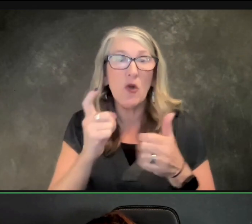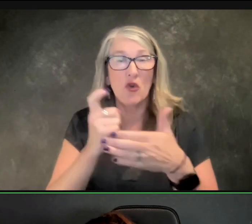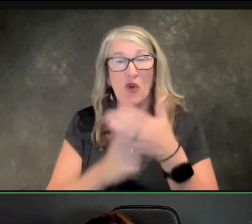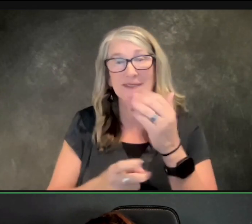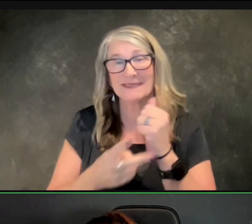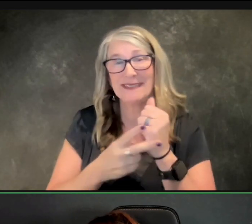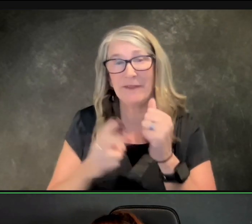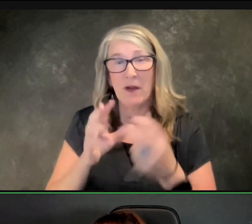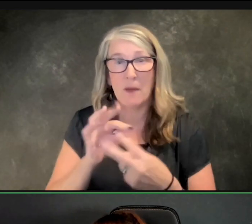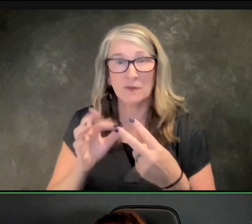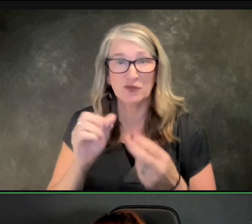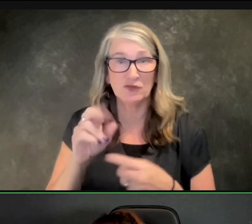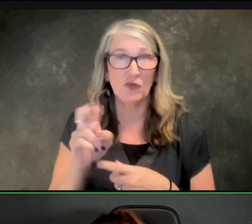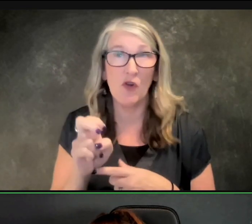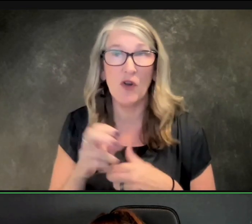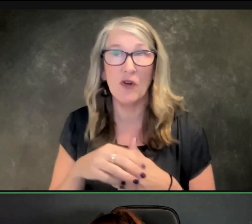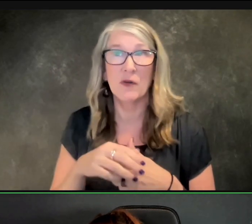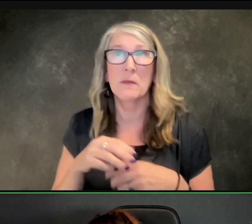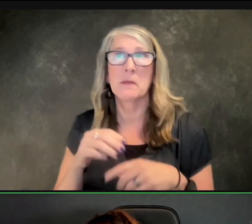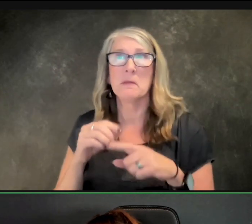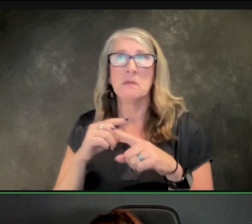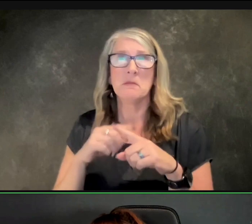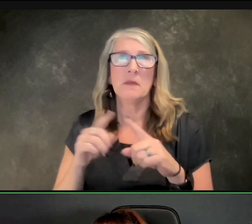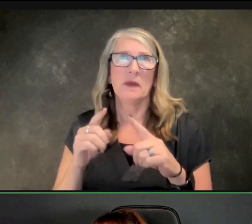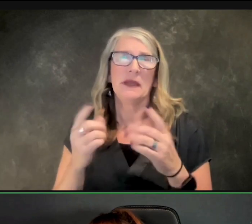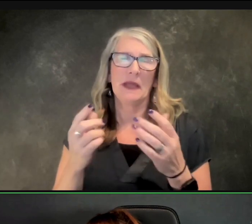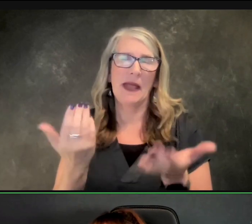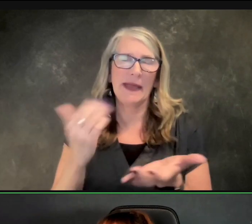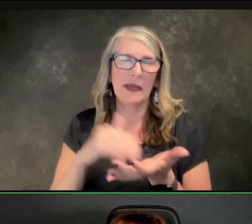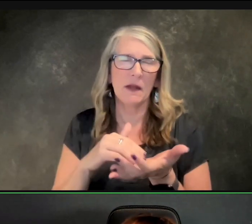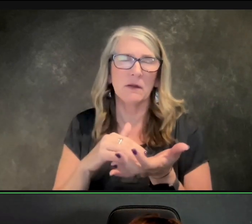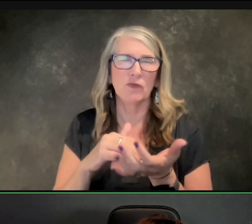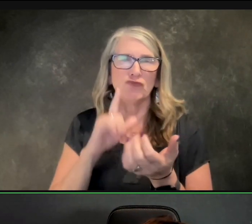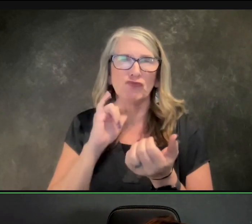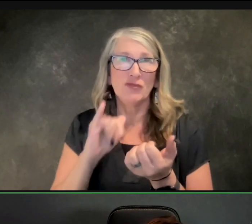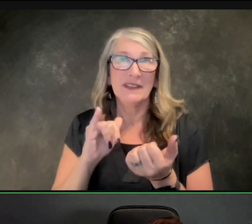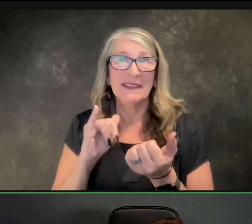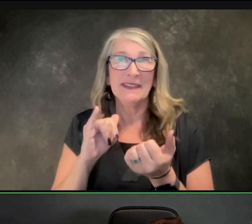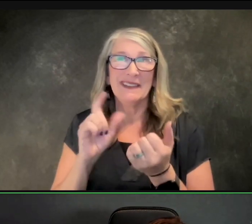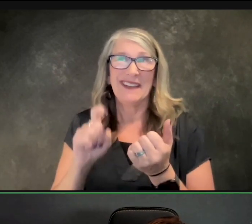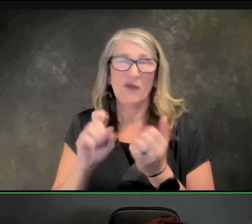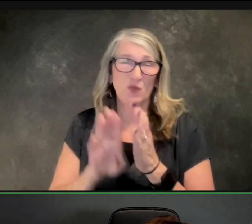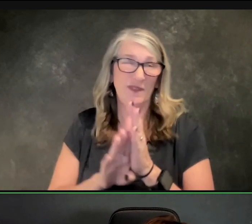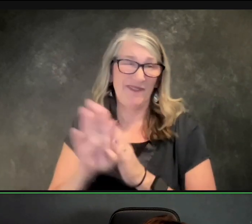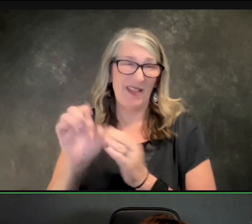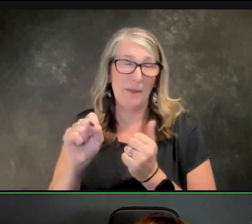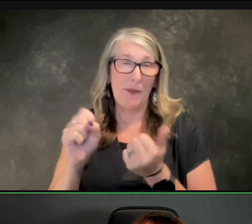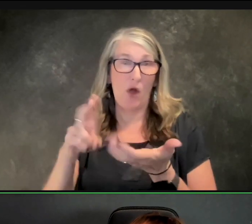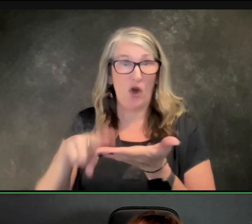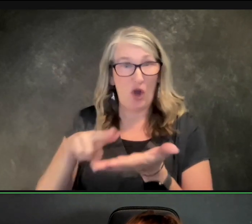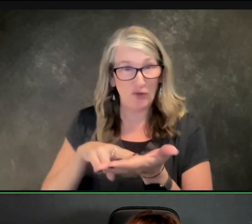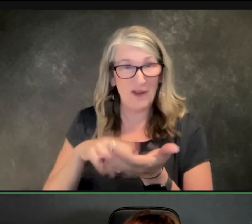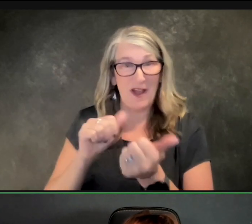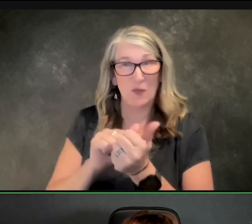How will that cost factor in for the service provider? Will you also have to pay their price for the tour?